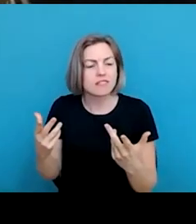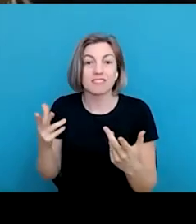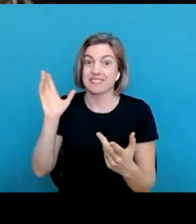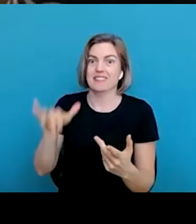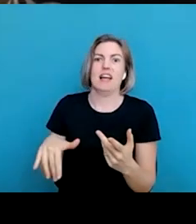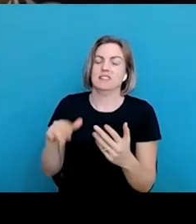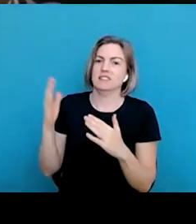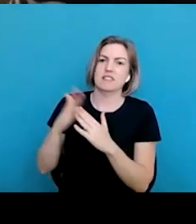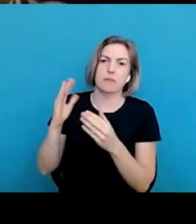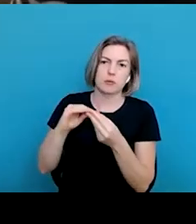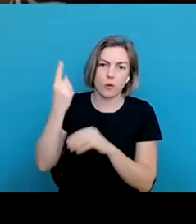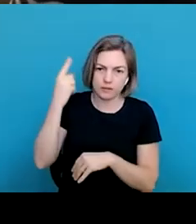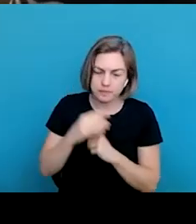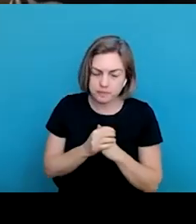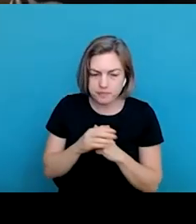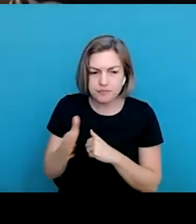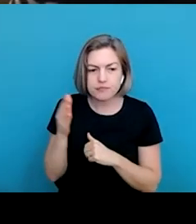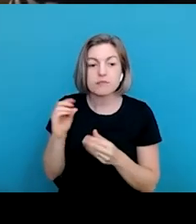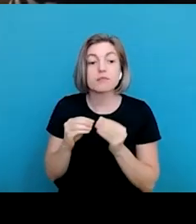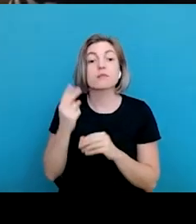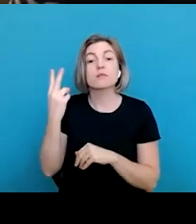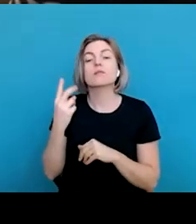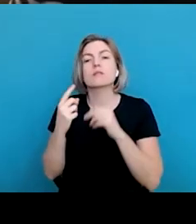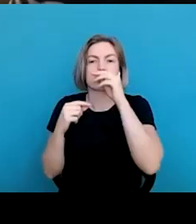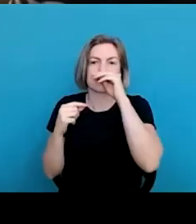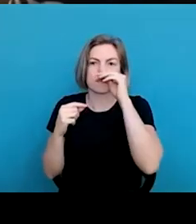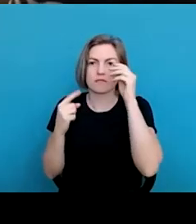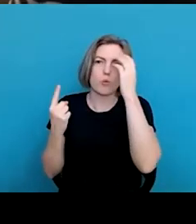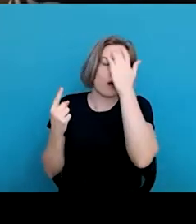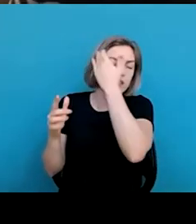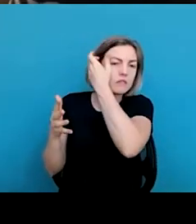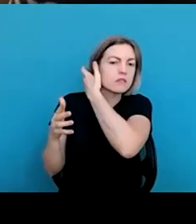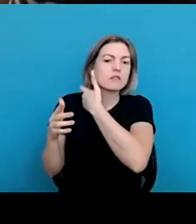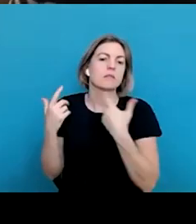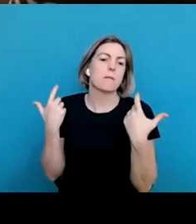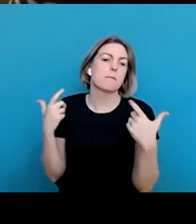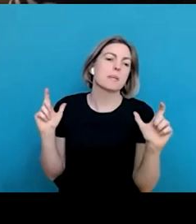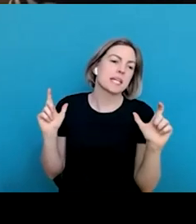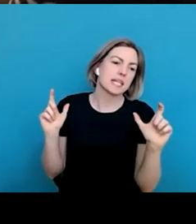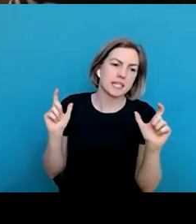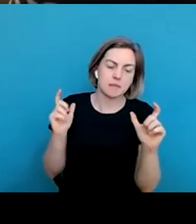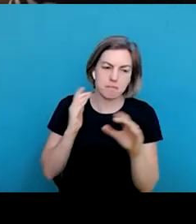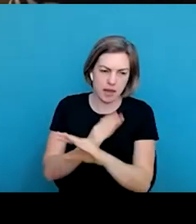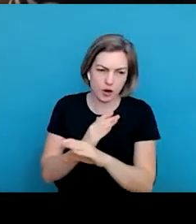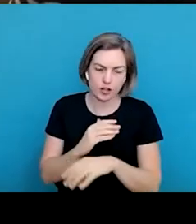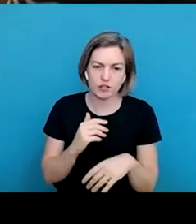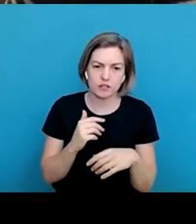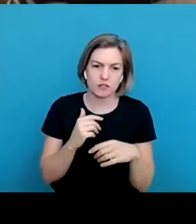I think number two is, there is one kind of big barrier that I don't think we really fully